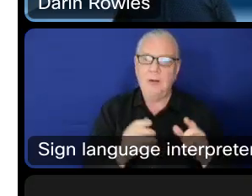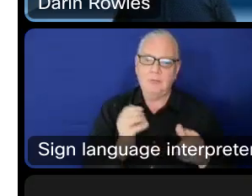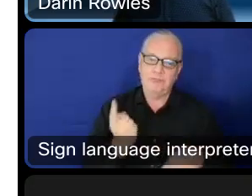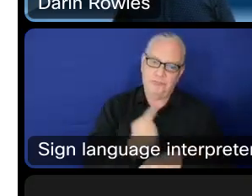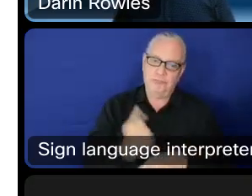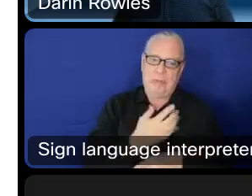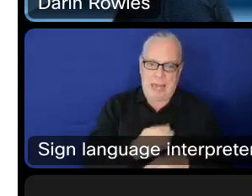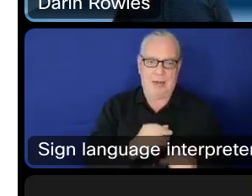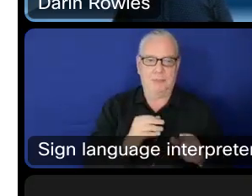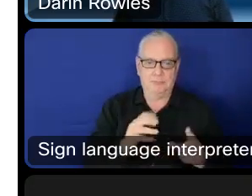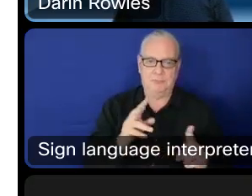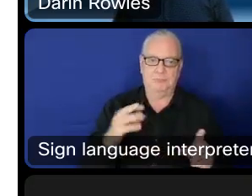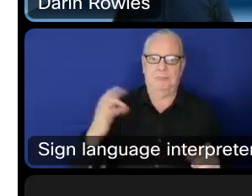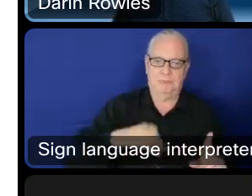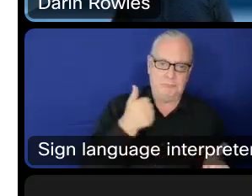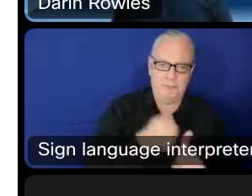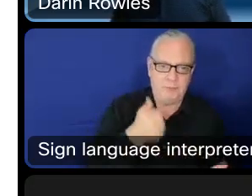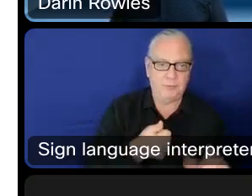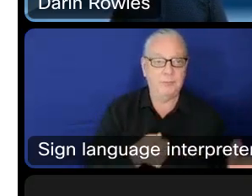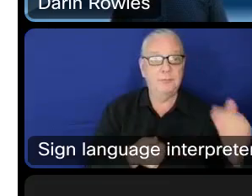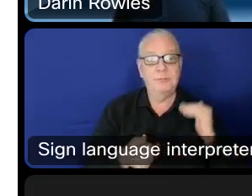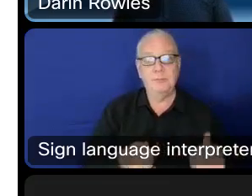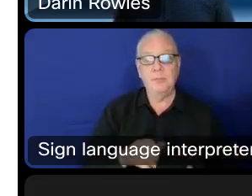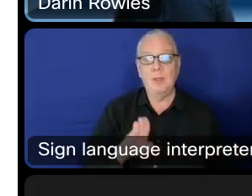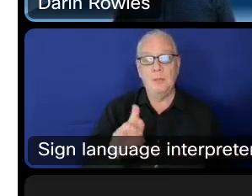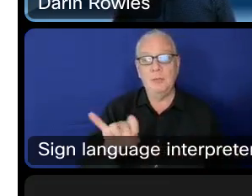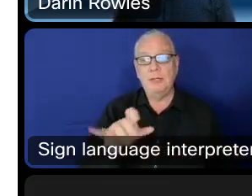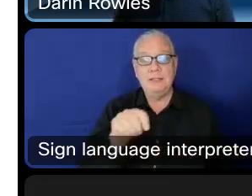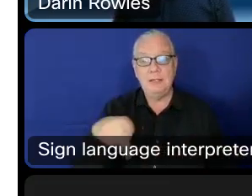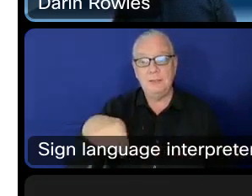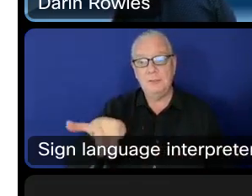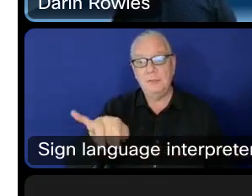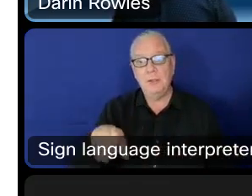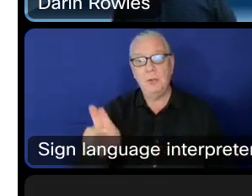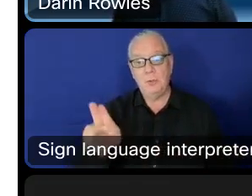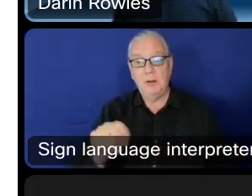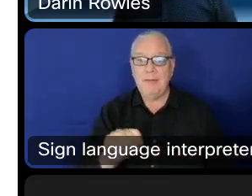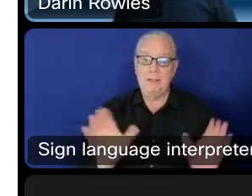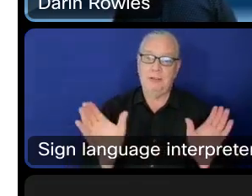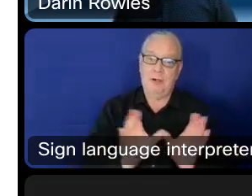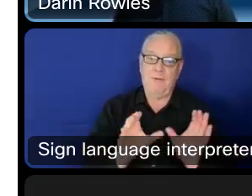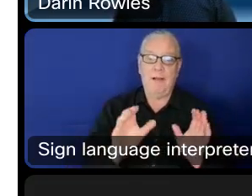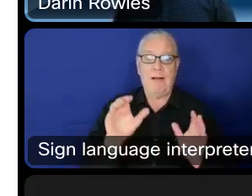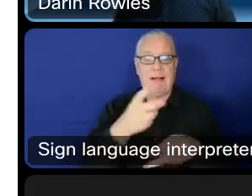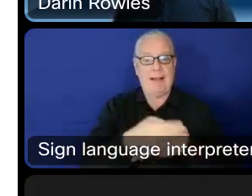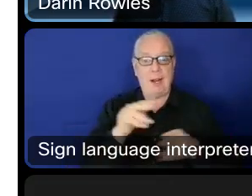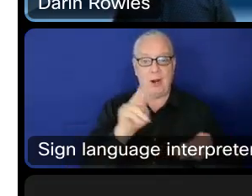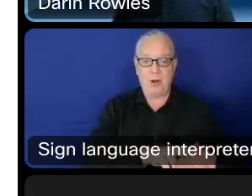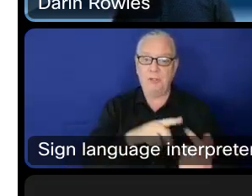also have Bridgette Picou, a licensed vocational and certified AIDS care nurse in Palm Springs, California. She